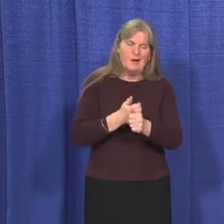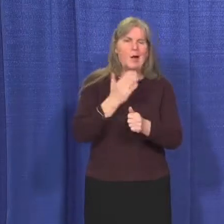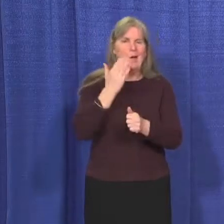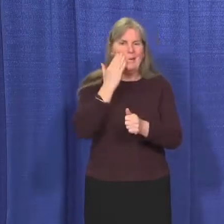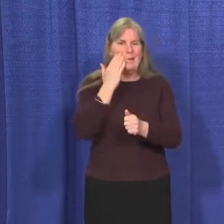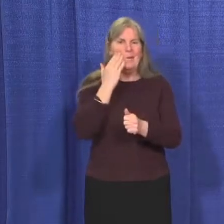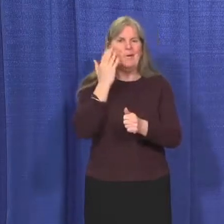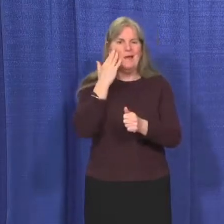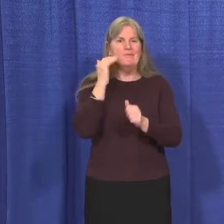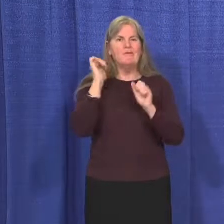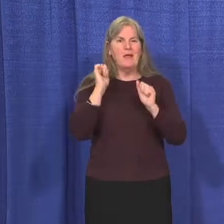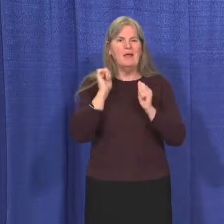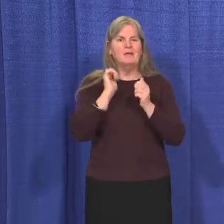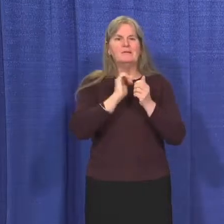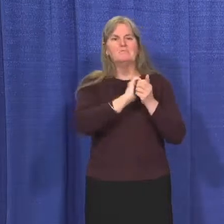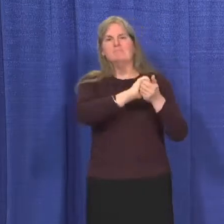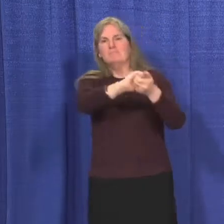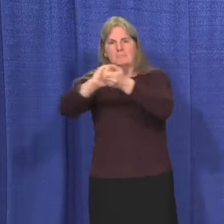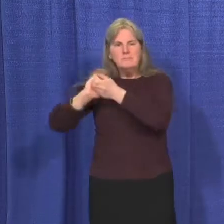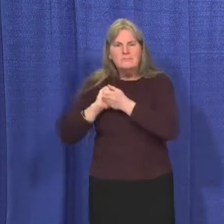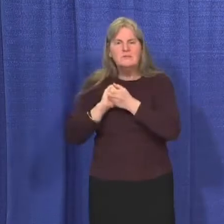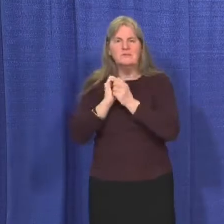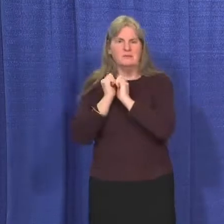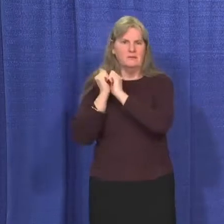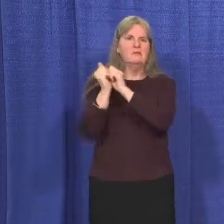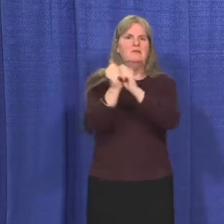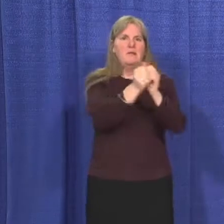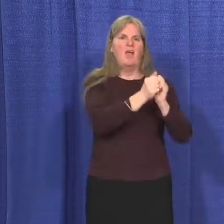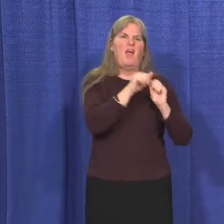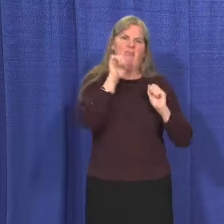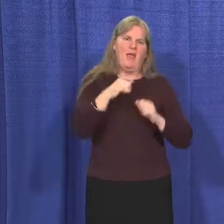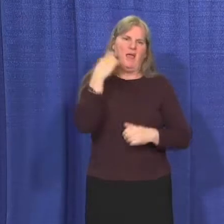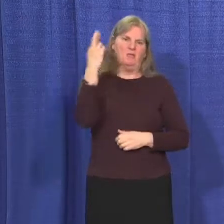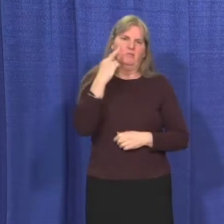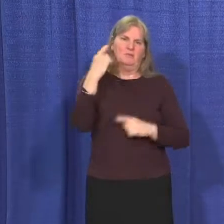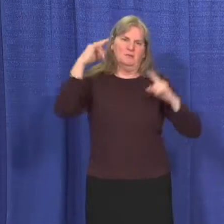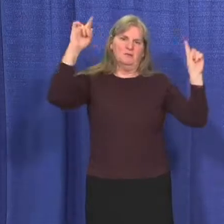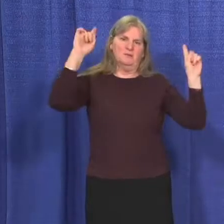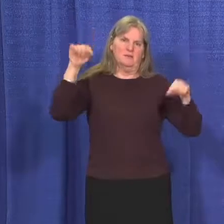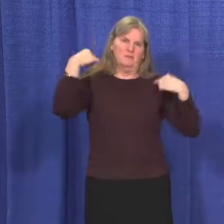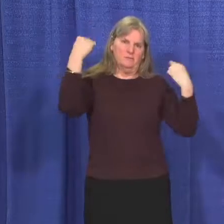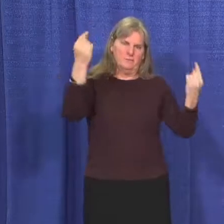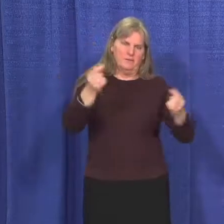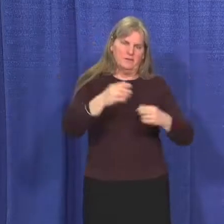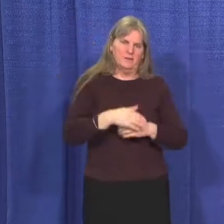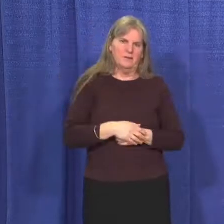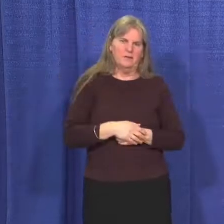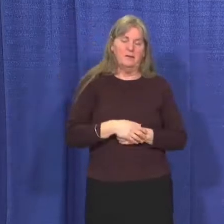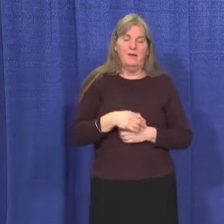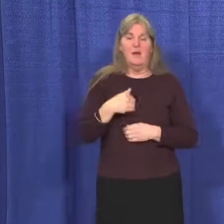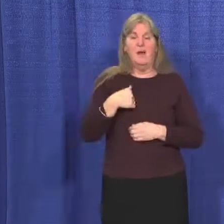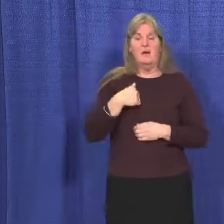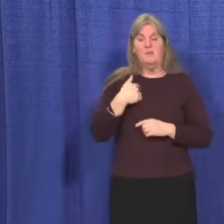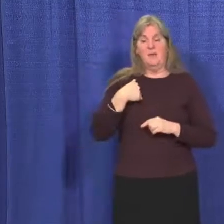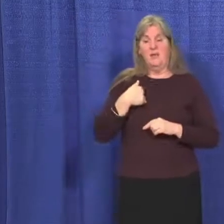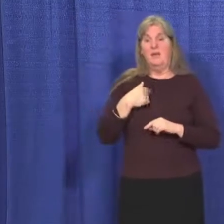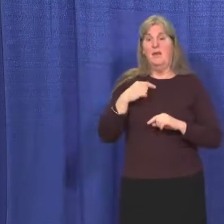We know it is by sticking together that we have done well. I know that I am not going to